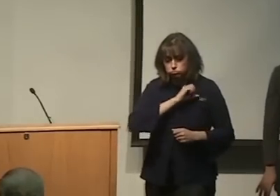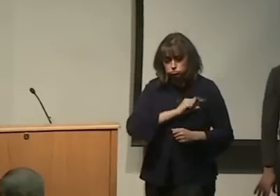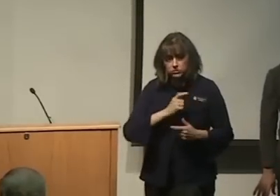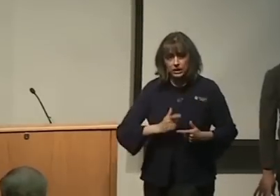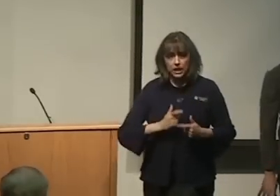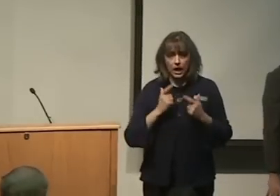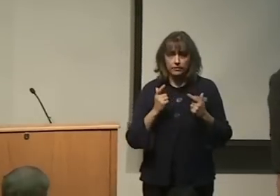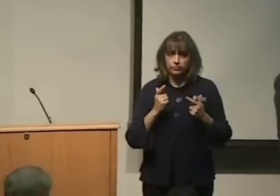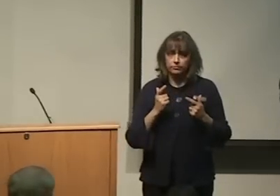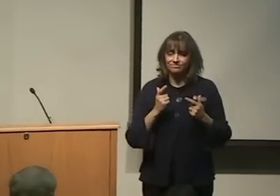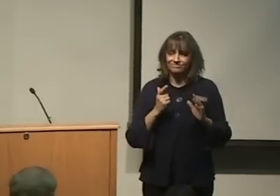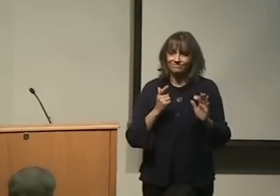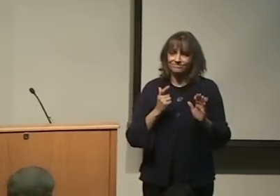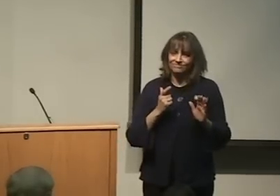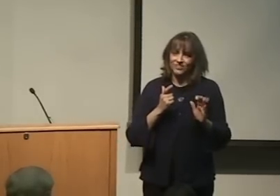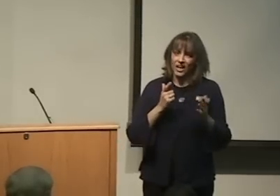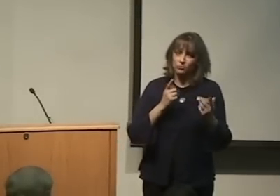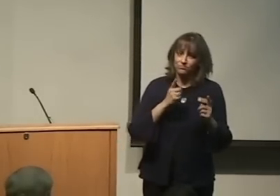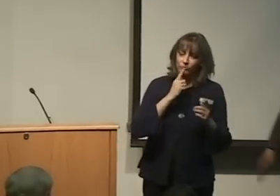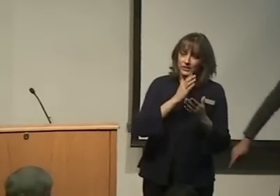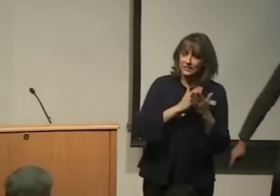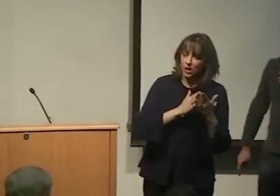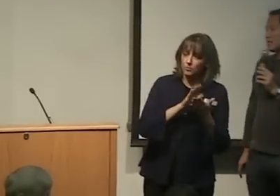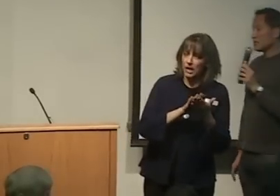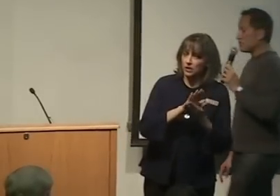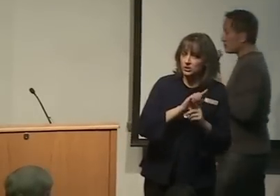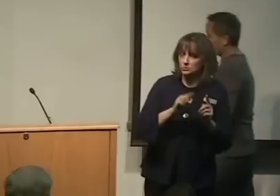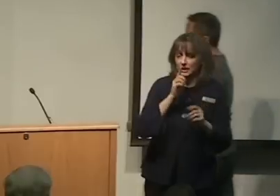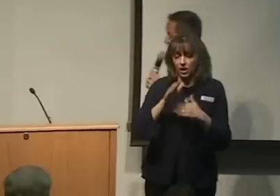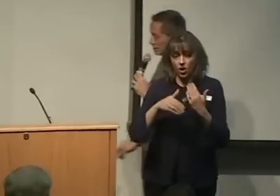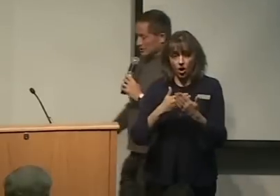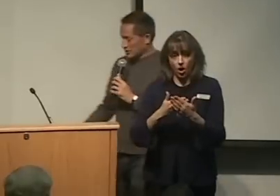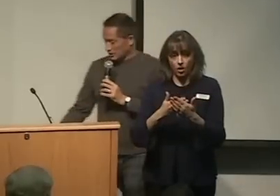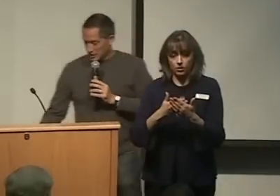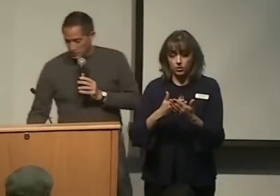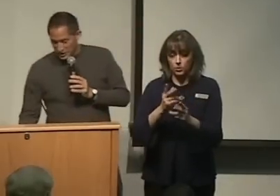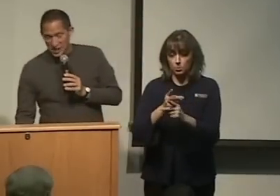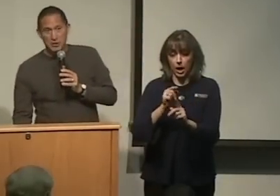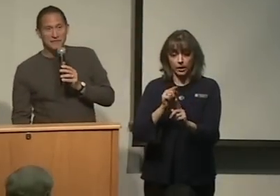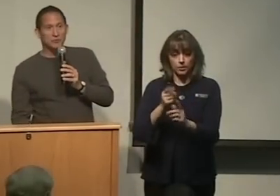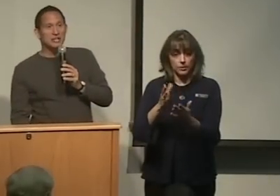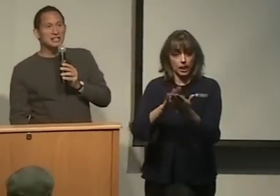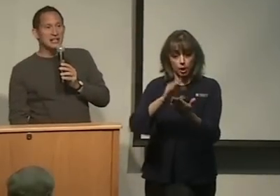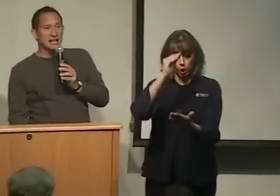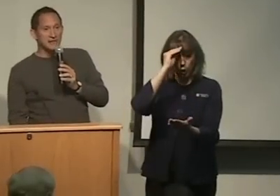But learning might just be your product. In which case we have to rethink everything we do on campus